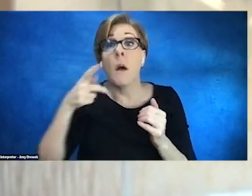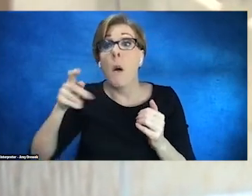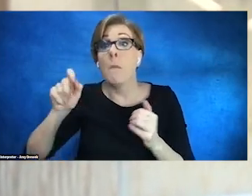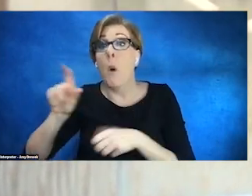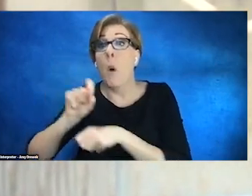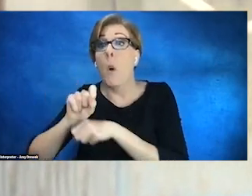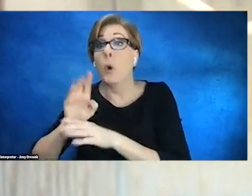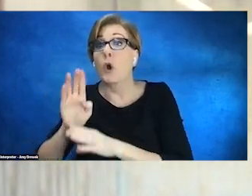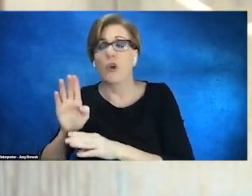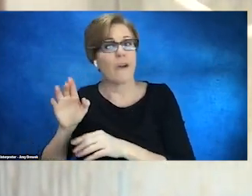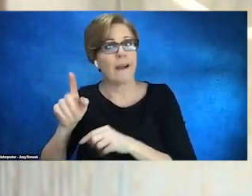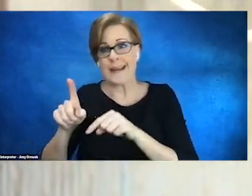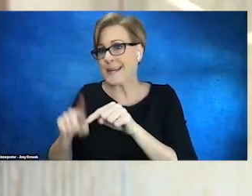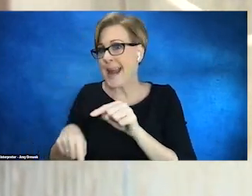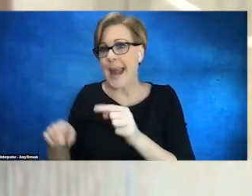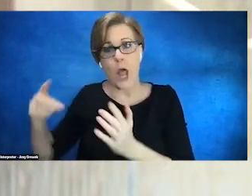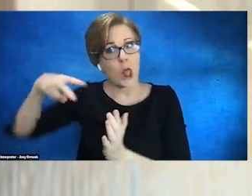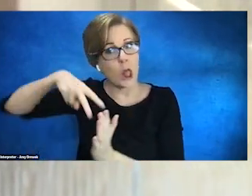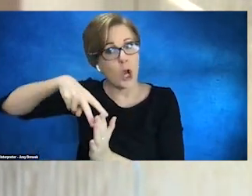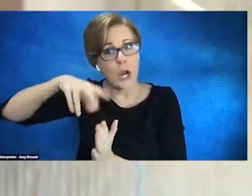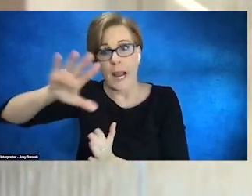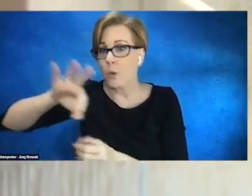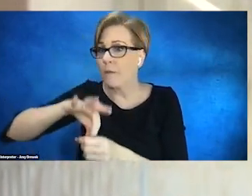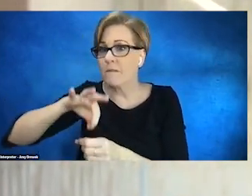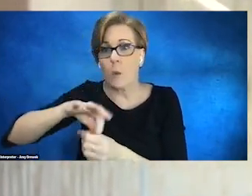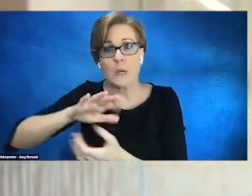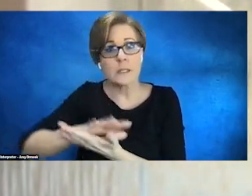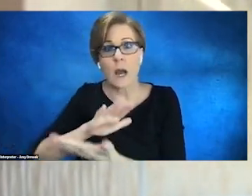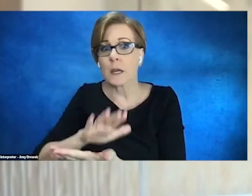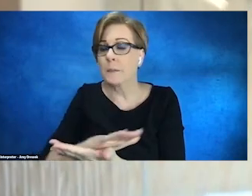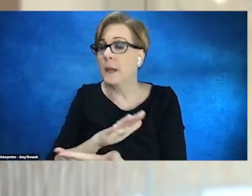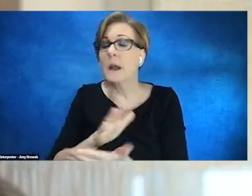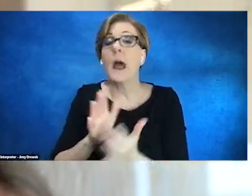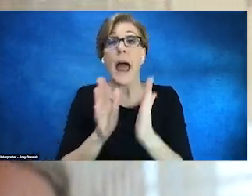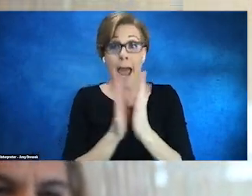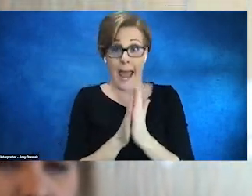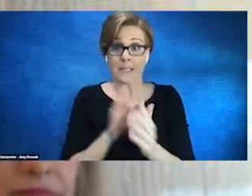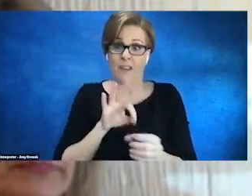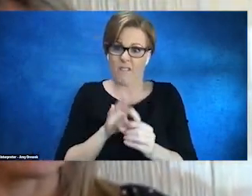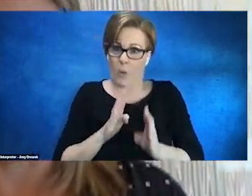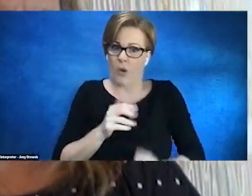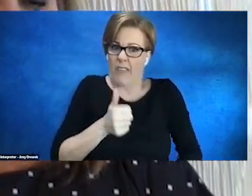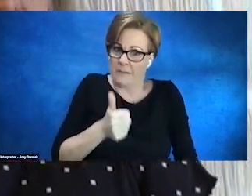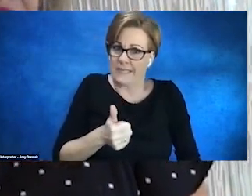but to have the the voter insert the ballot themselves and insert that in the tabulator